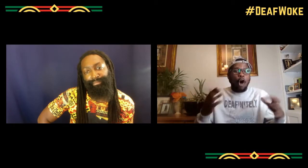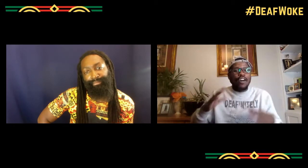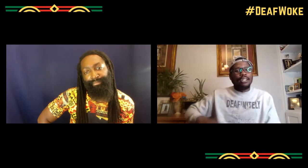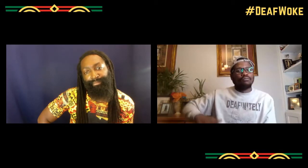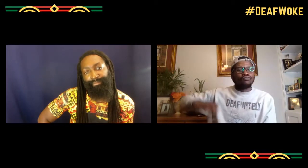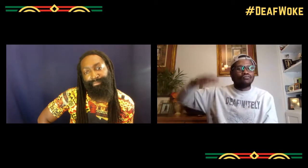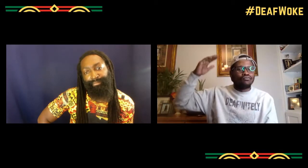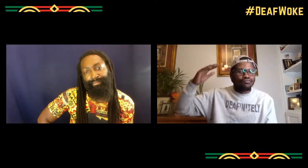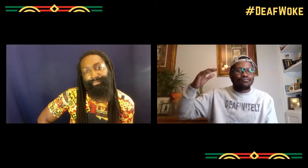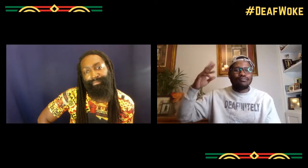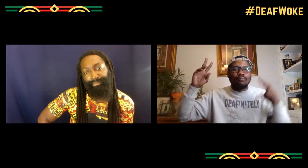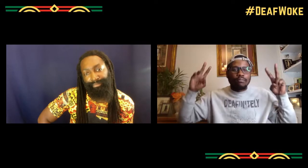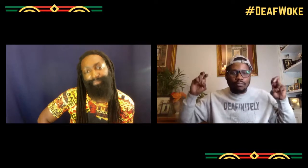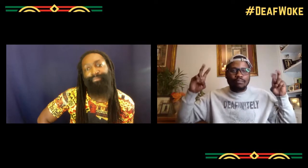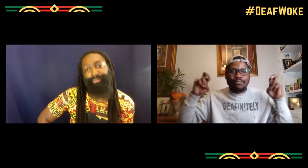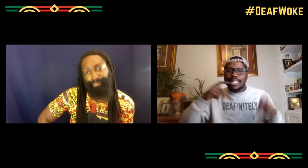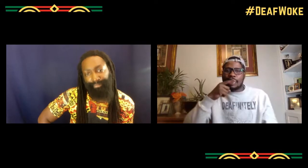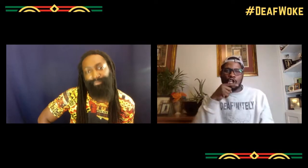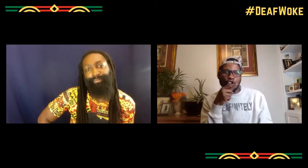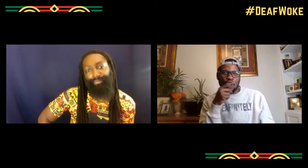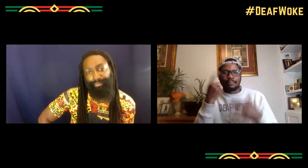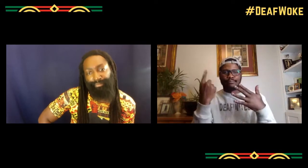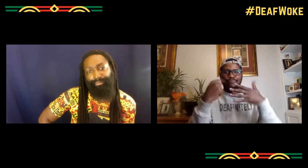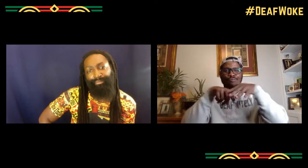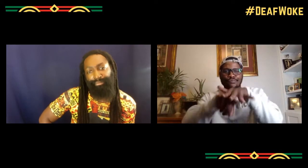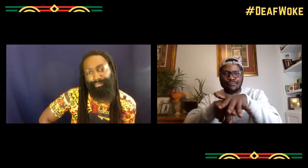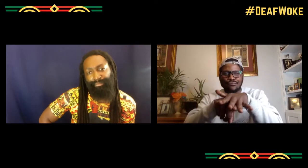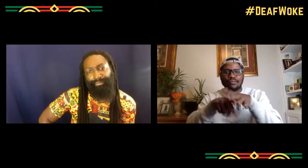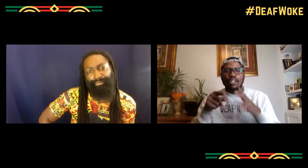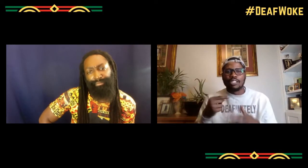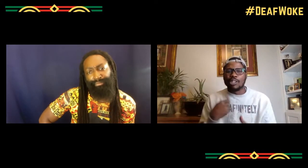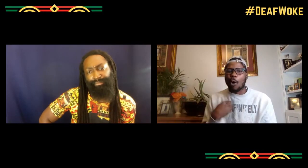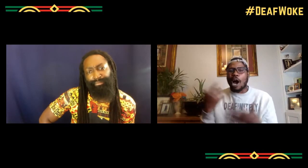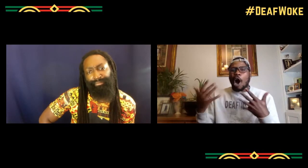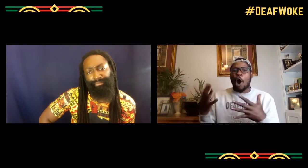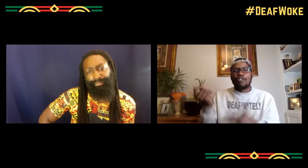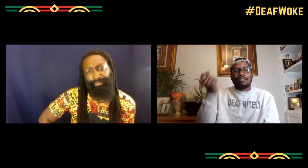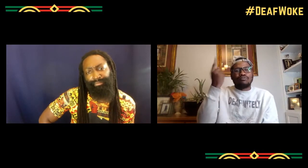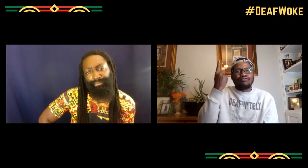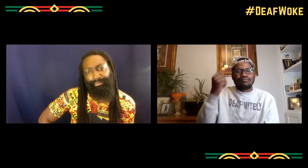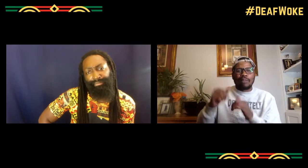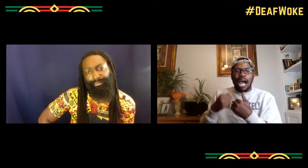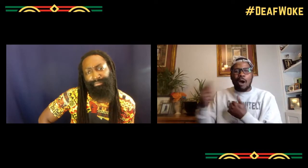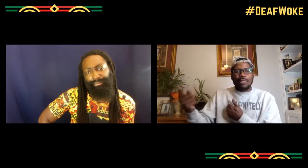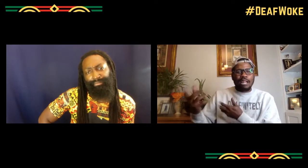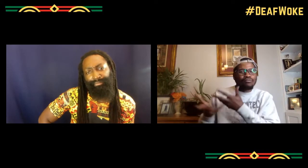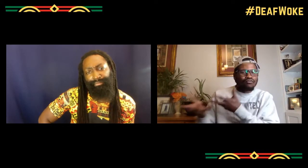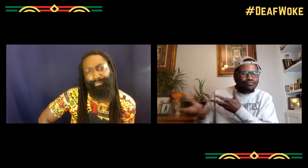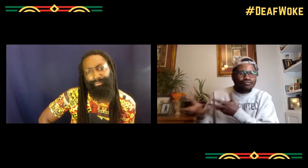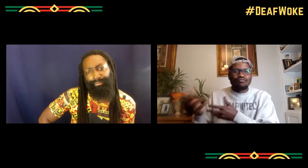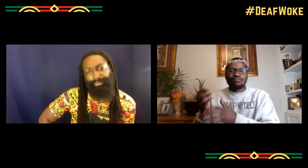I kind of, my style is kind of fitted more towards the hearing community, you know I've been immersed